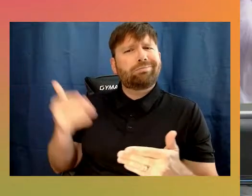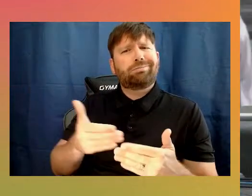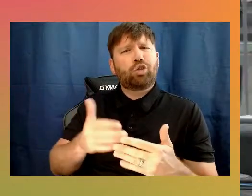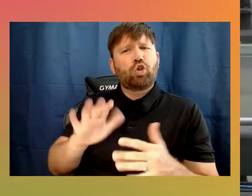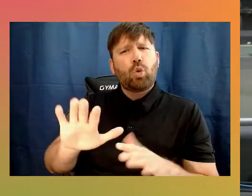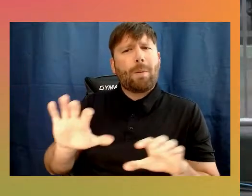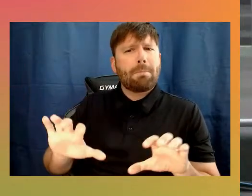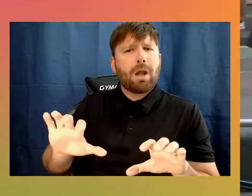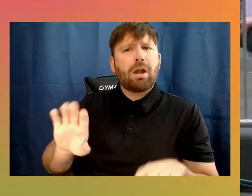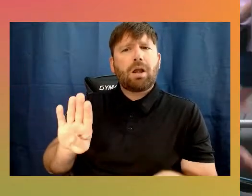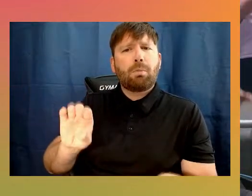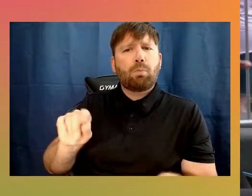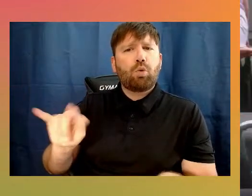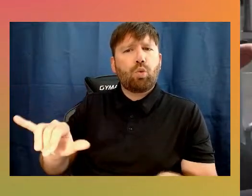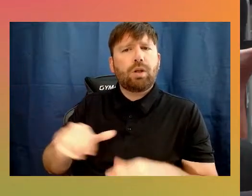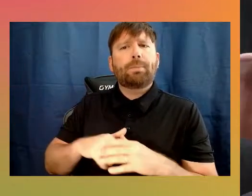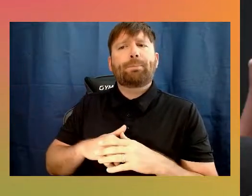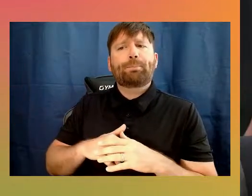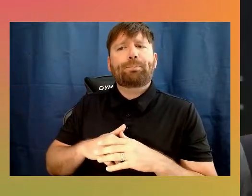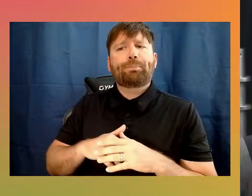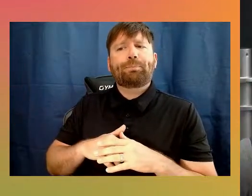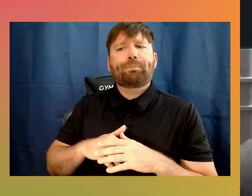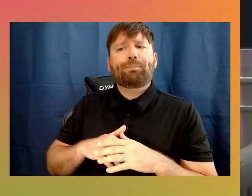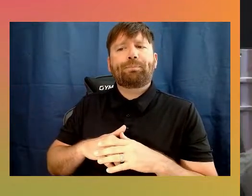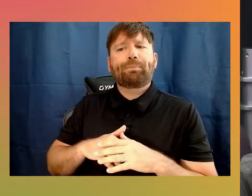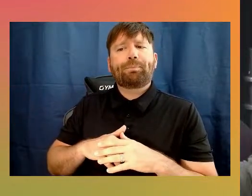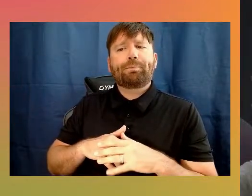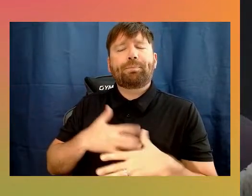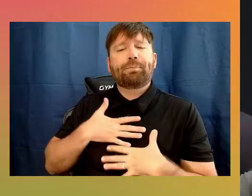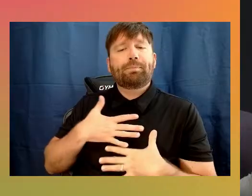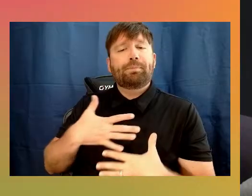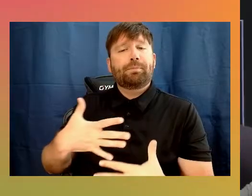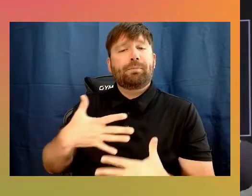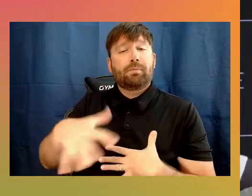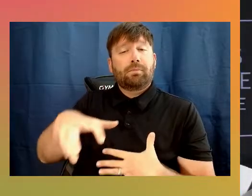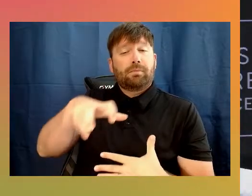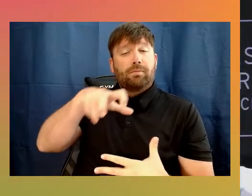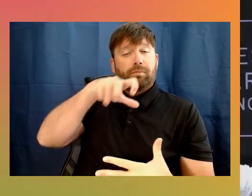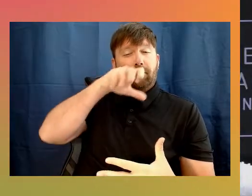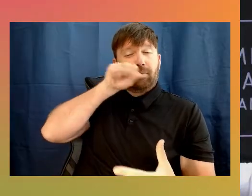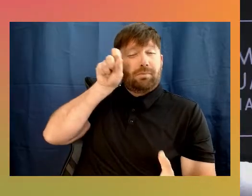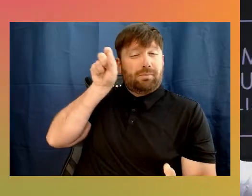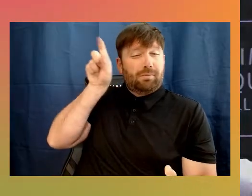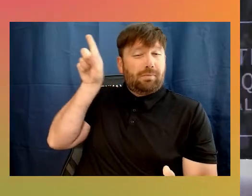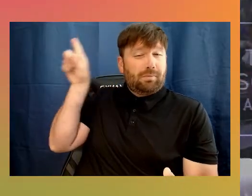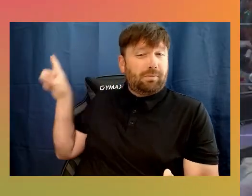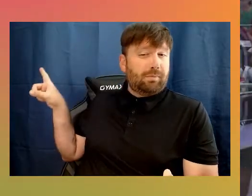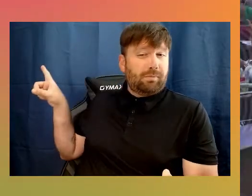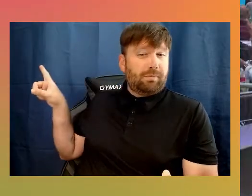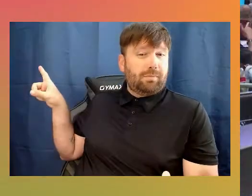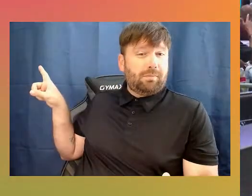LET YOUR HEEL GET HEAVY TOWARDS YOUR BOOTY AND LIFT THROUGH THE